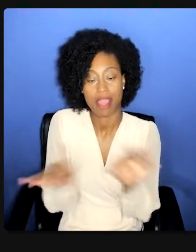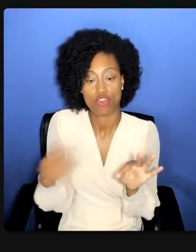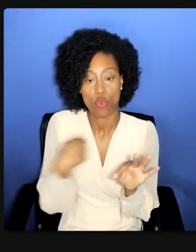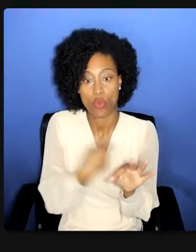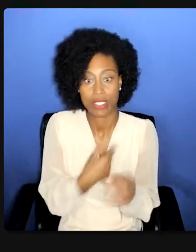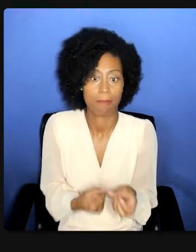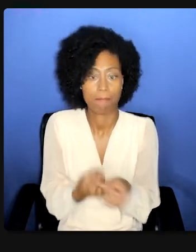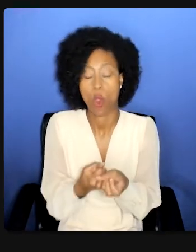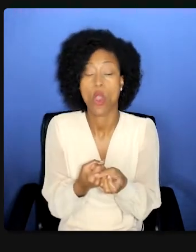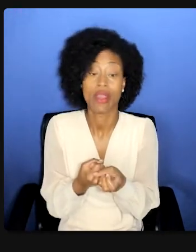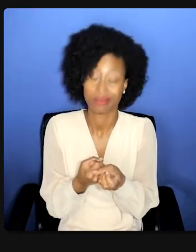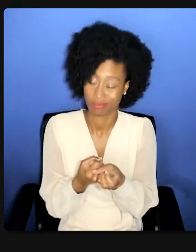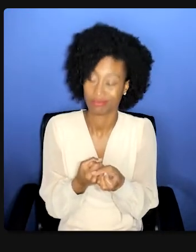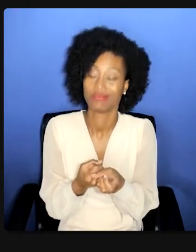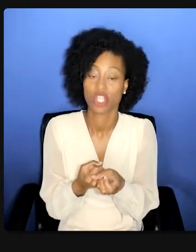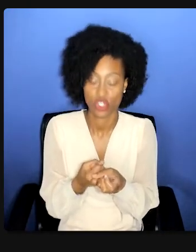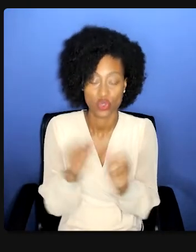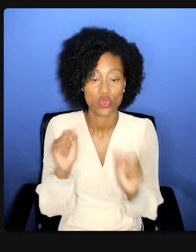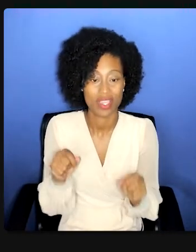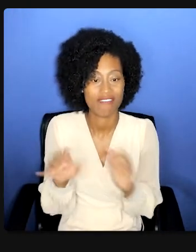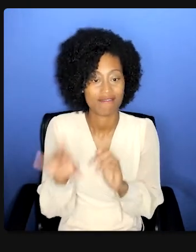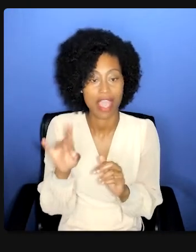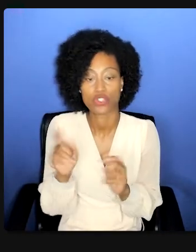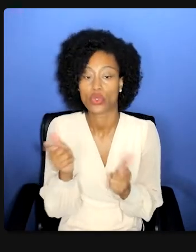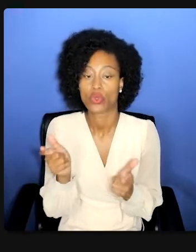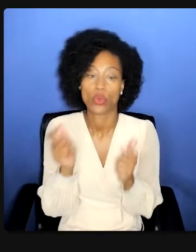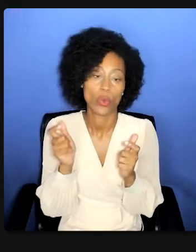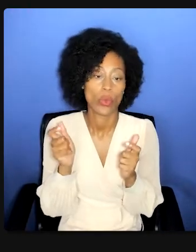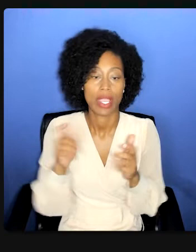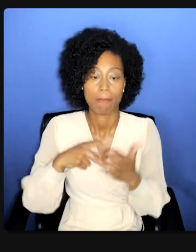so you can find some quick projects, so you can get started quickly.